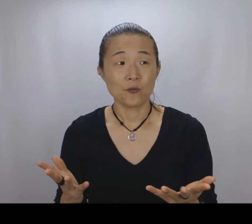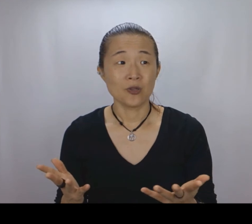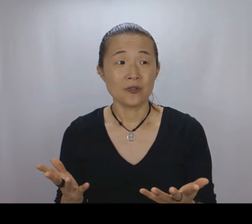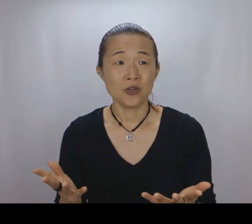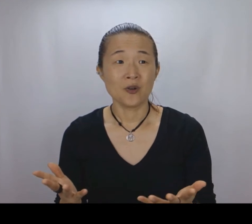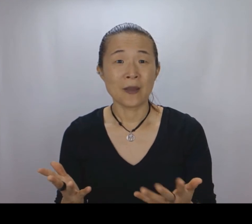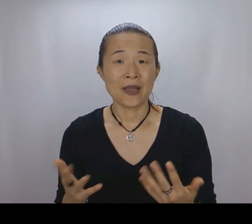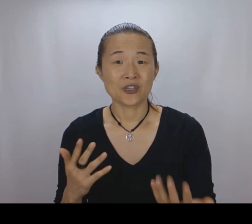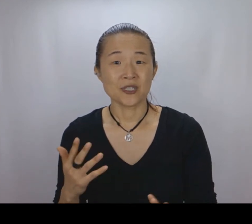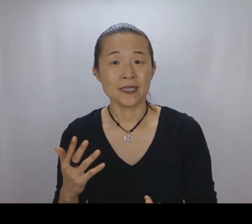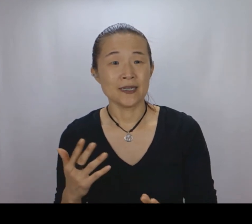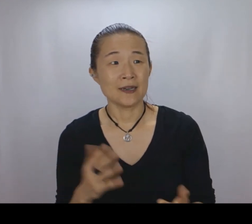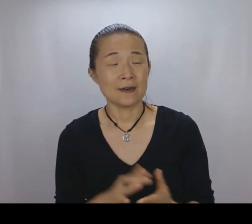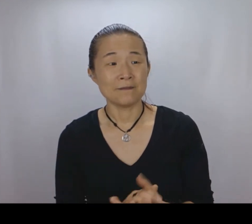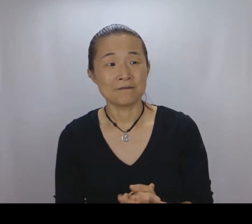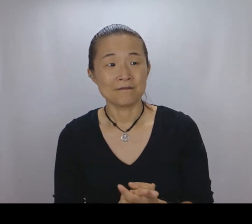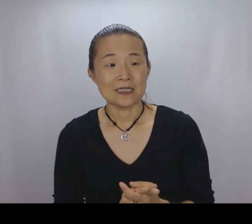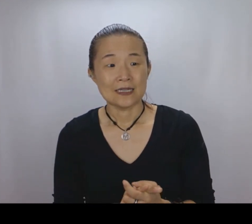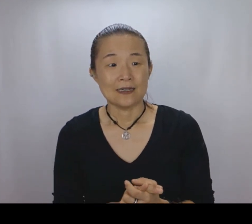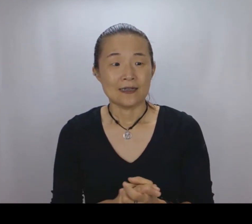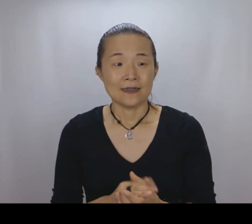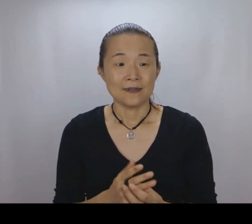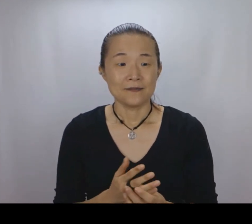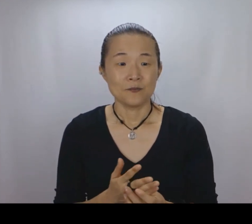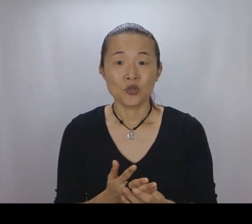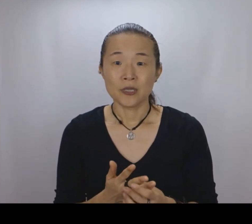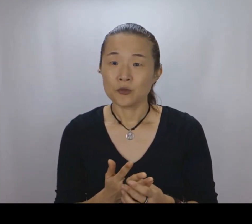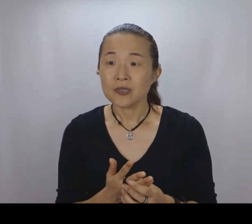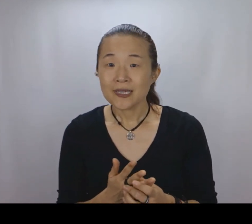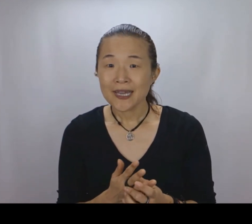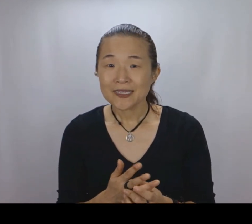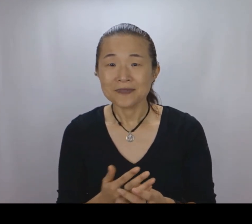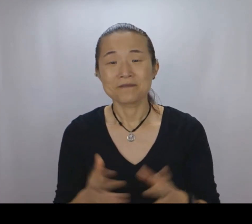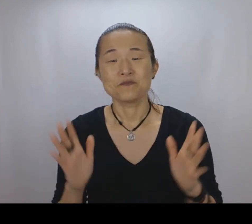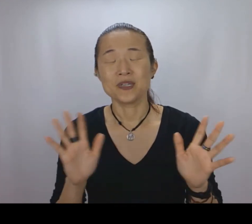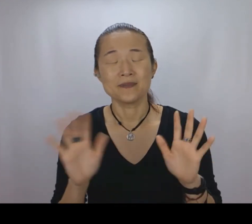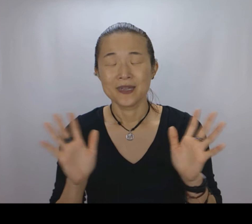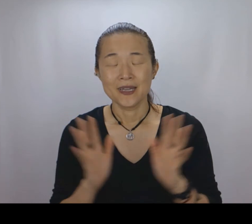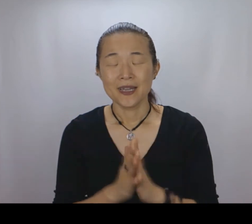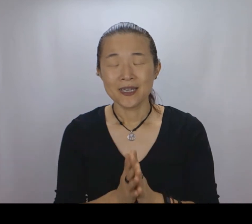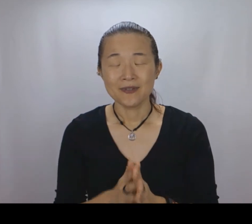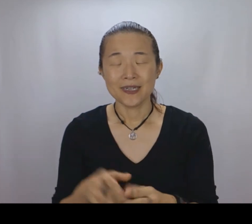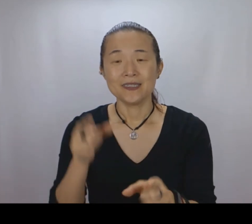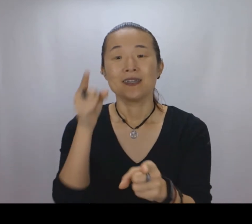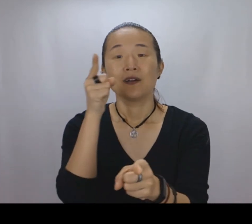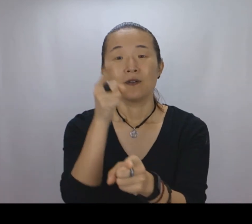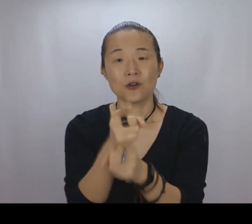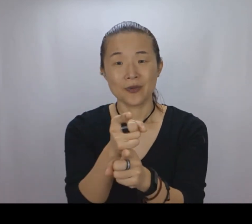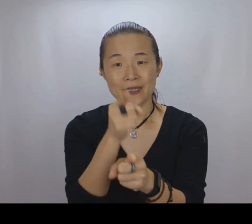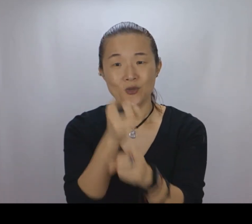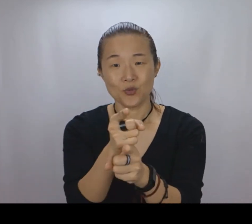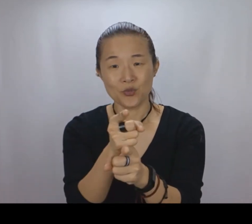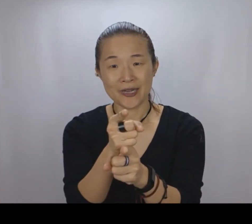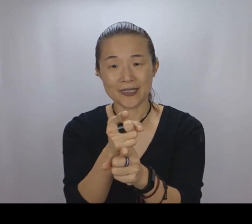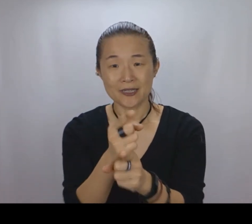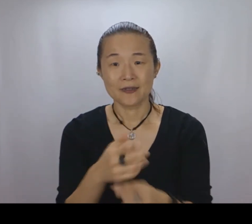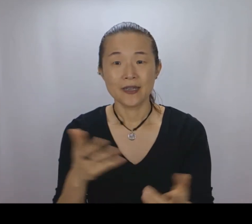"Well no I'm actually more liberal than that," but anyways, correct, right.